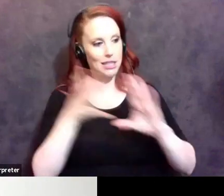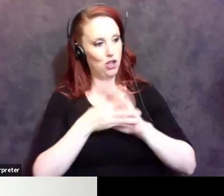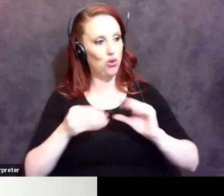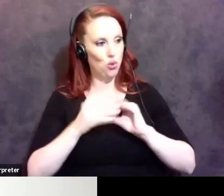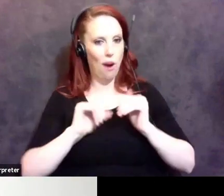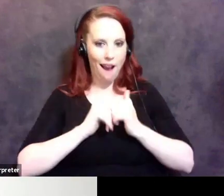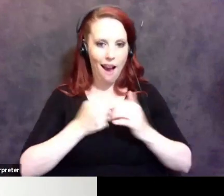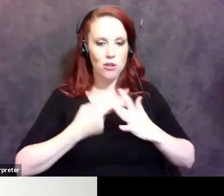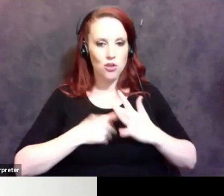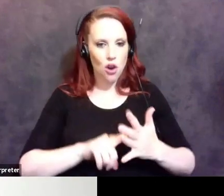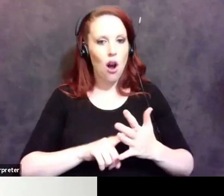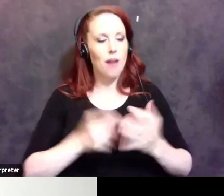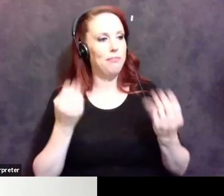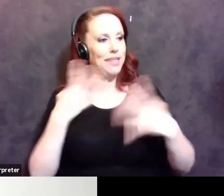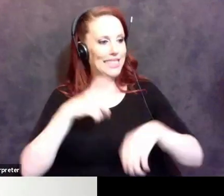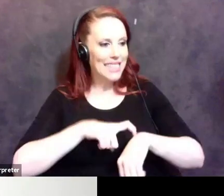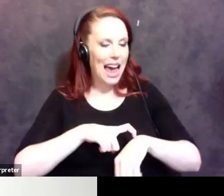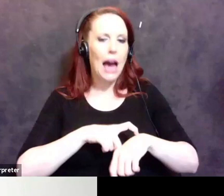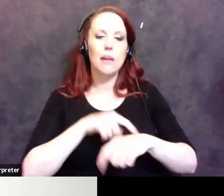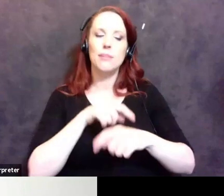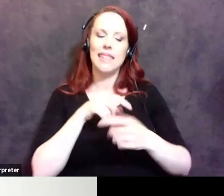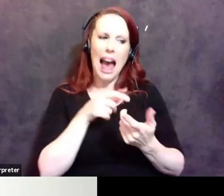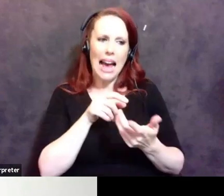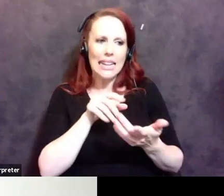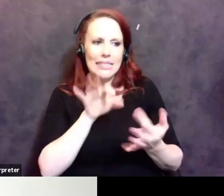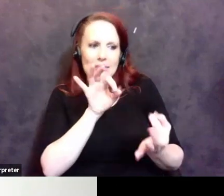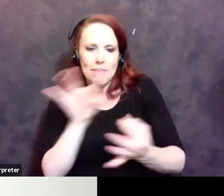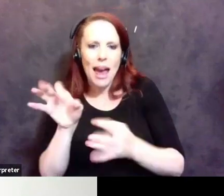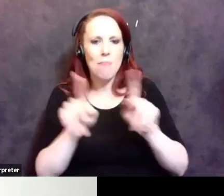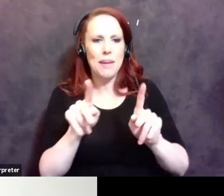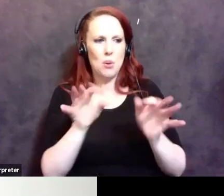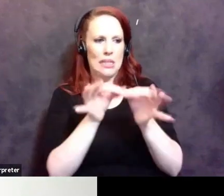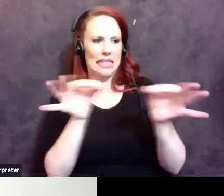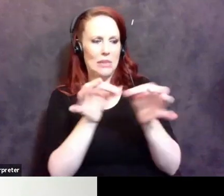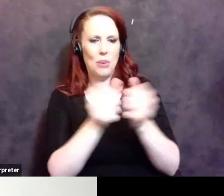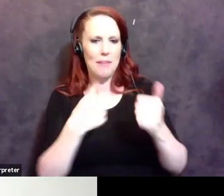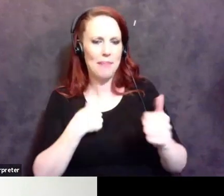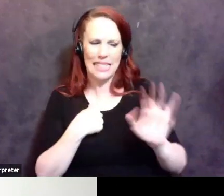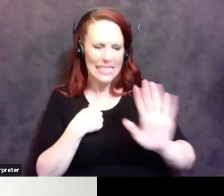I have corrected people's language many, many times. And I think a lot and Aubrey Blanch